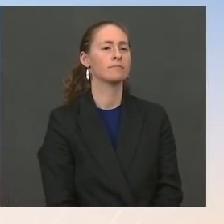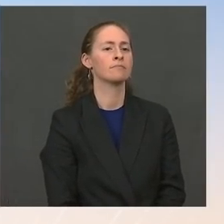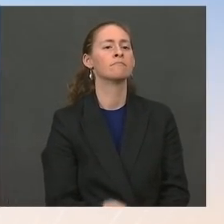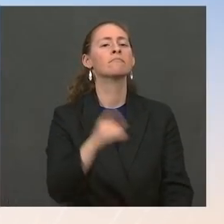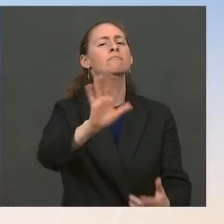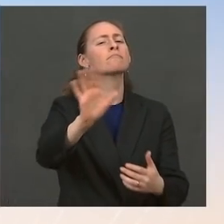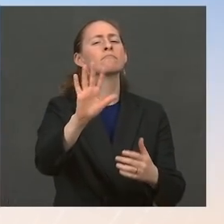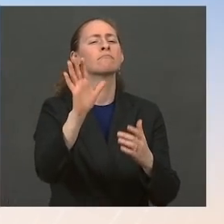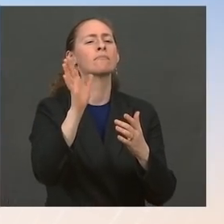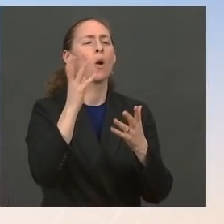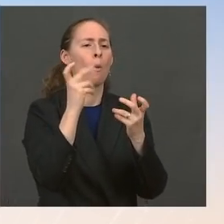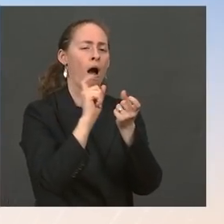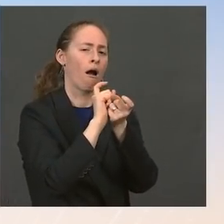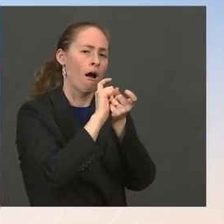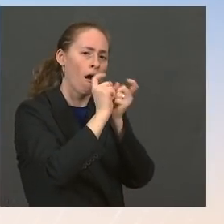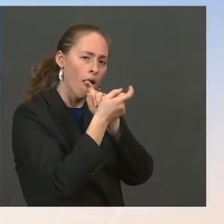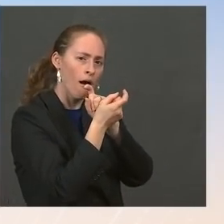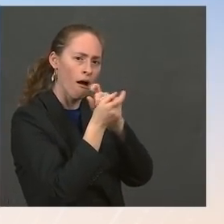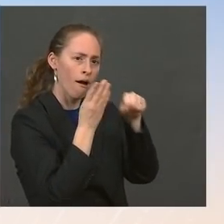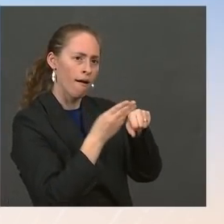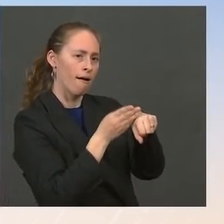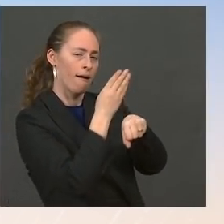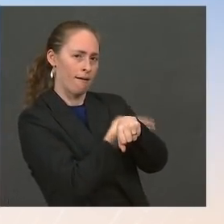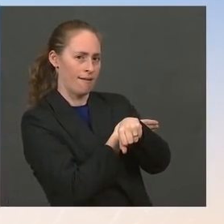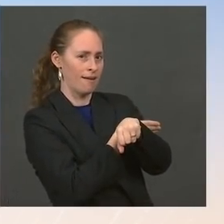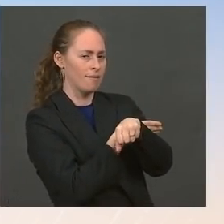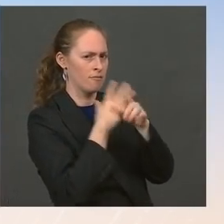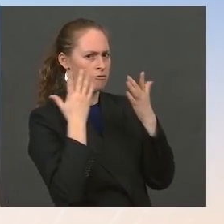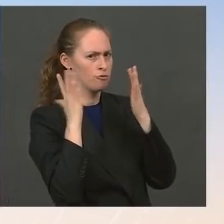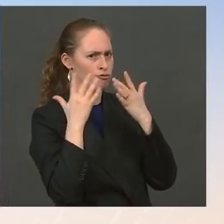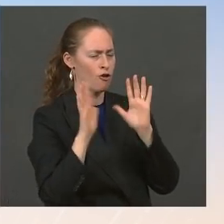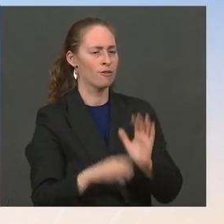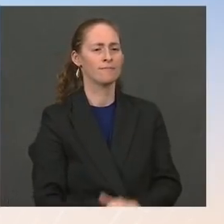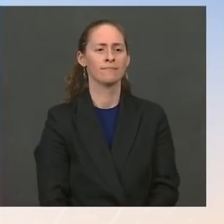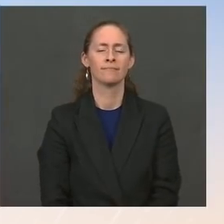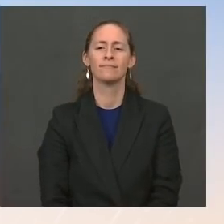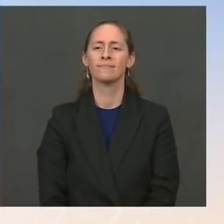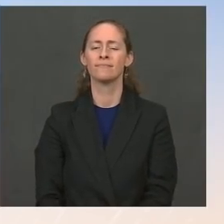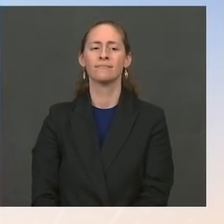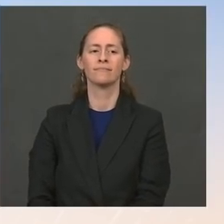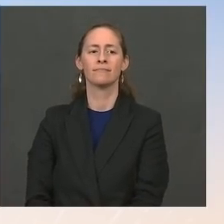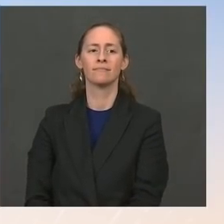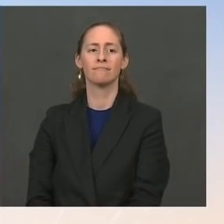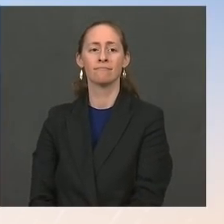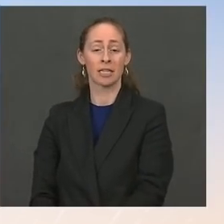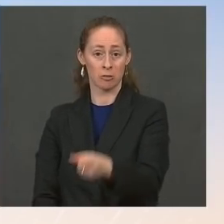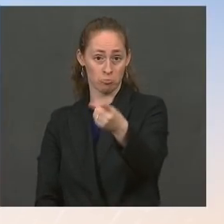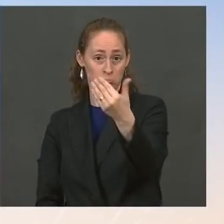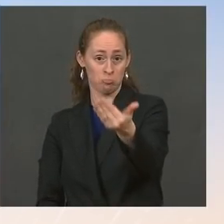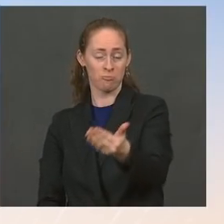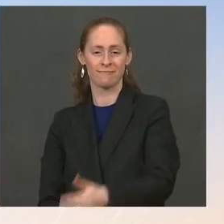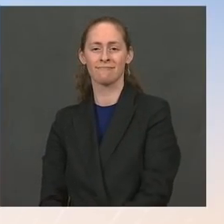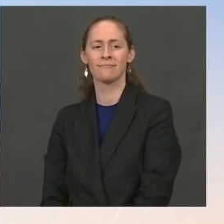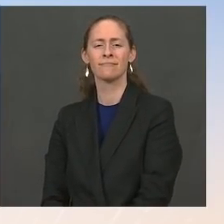The Press: I have a question that concerns religious liberty -- Ms. Psaki: Go ahead in the middle. The Press: -- religious freedom. Ms. Psaki: Go -- wait -- go ahead in the middle, Brett. Go ahead. The Press: Thanks, Jen. Appreciate it. The Press: Hoping you can respond that.